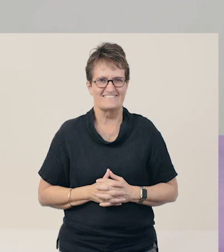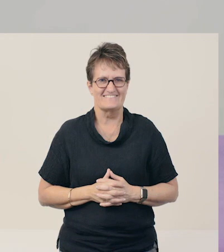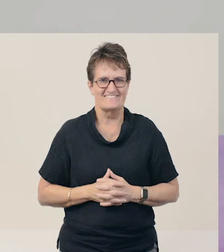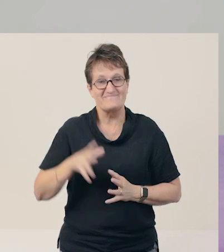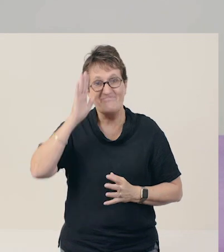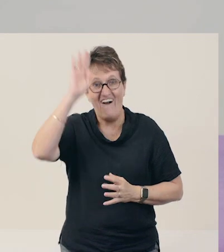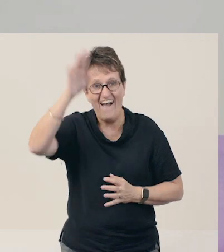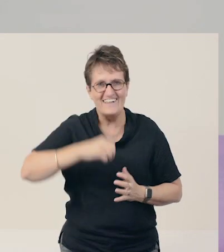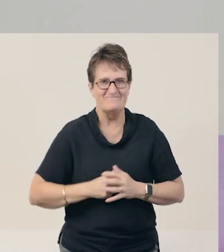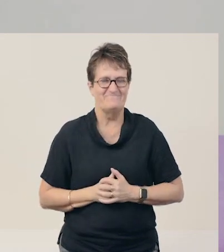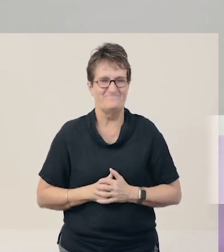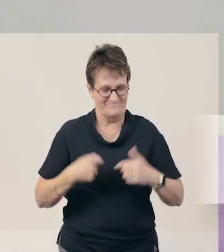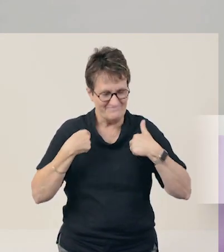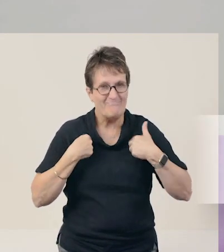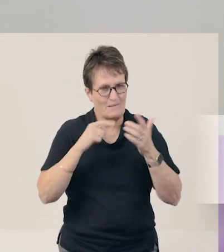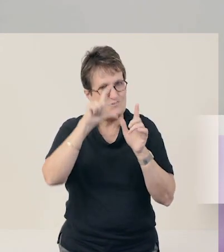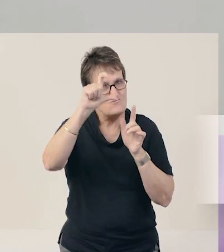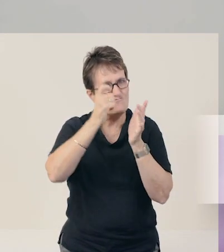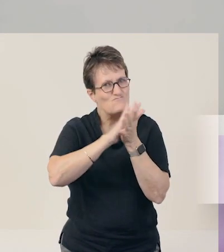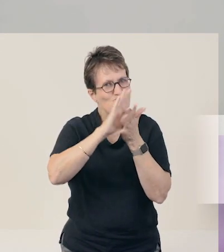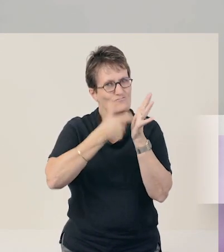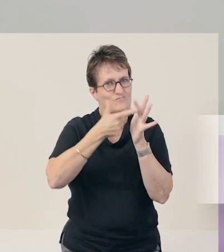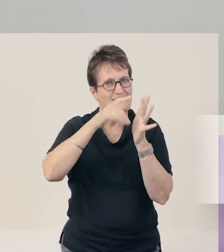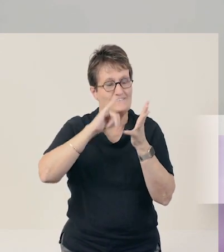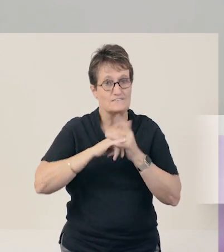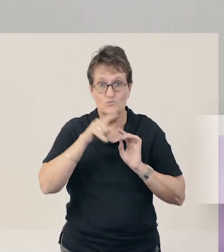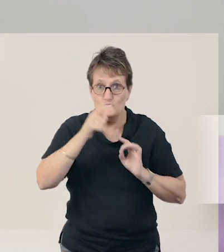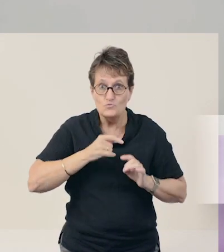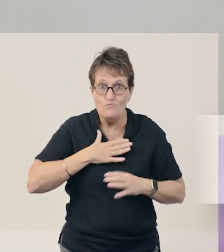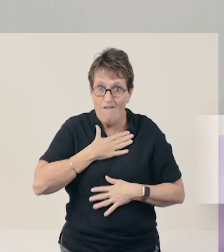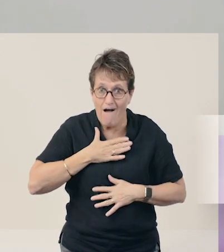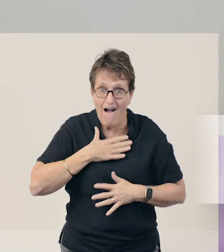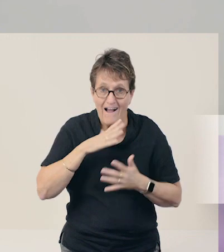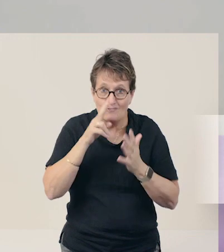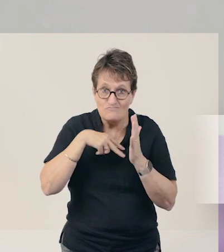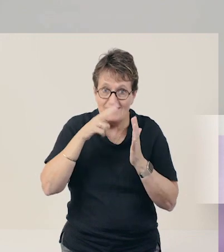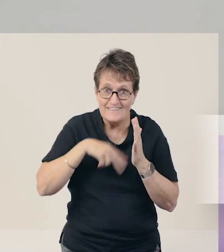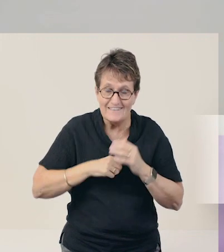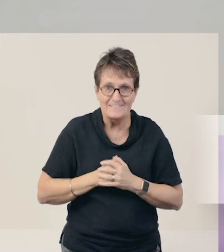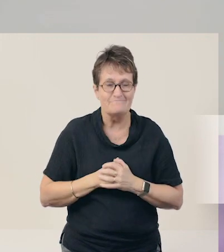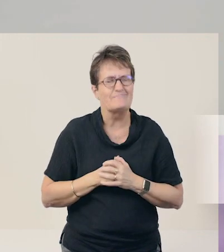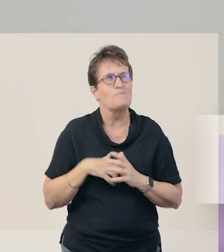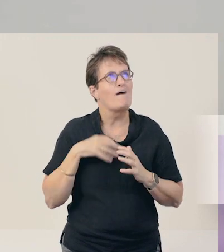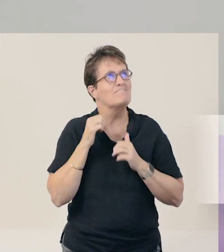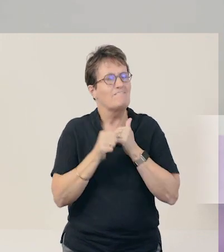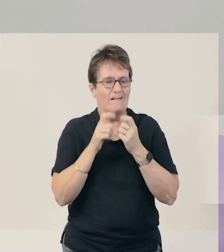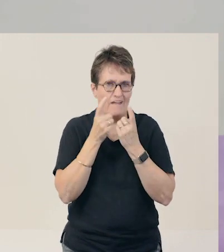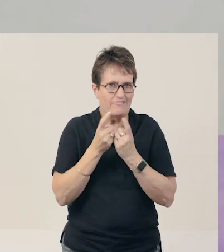Hi, everyone. I'm Chris. Do you enjoy reading? One of my favourite things to read are narratives.